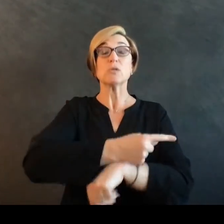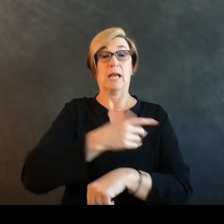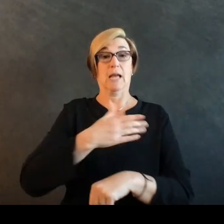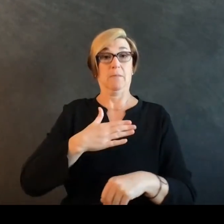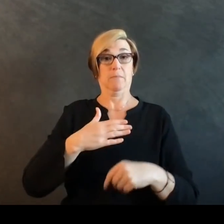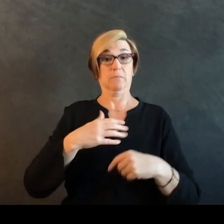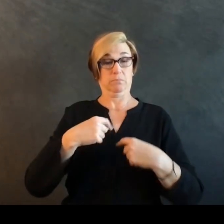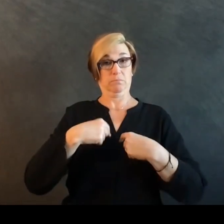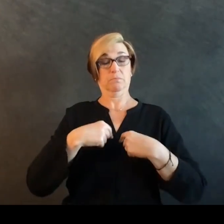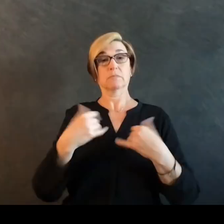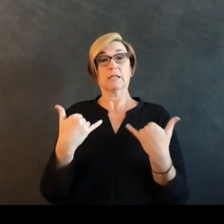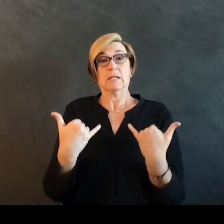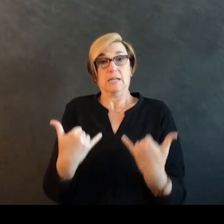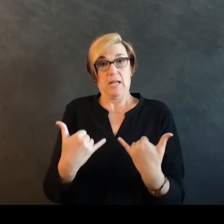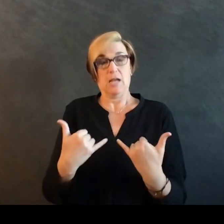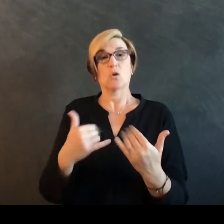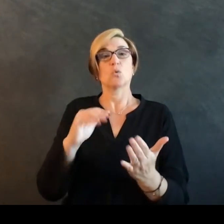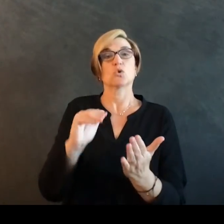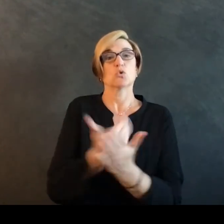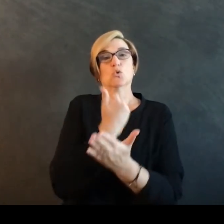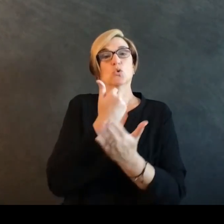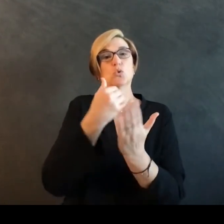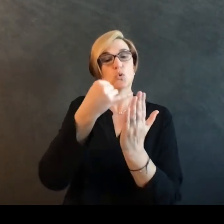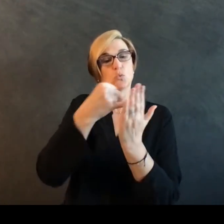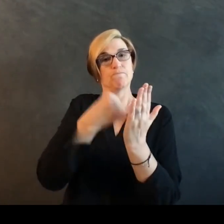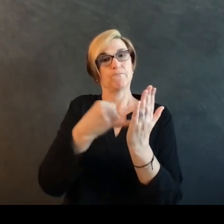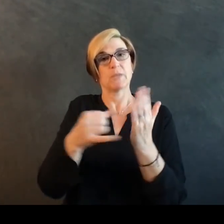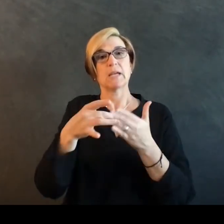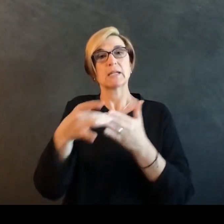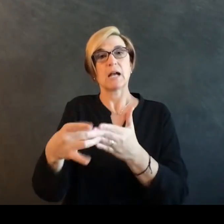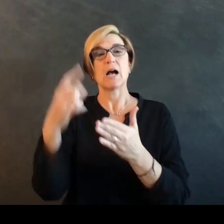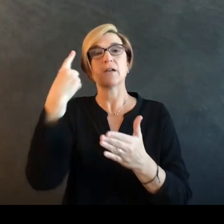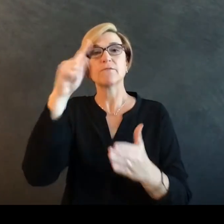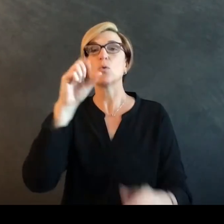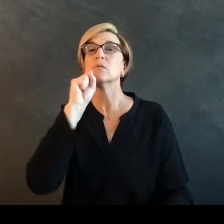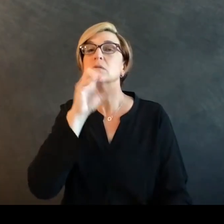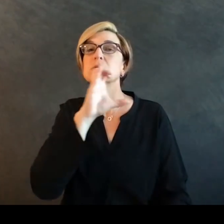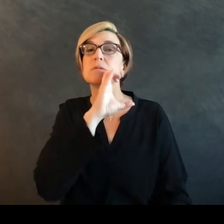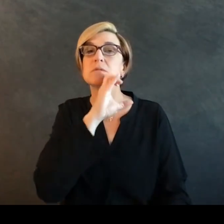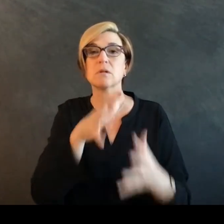guidelines to protect elderly Americans who remain the most vulnerable by now